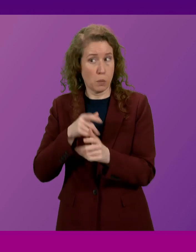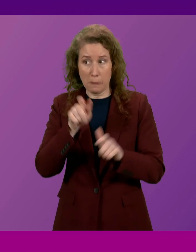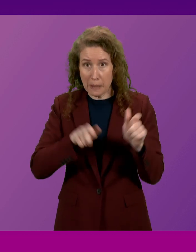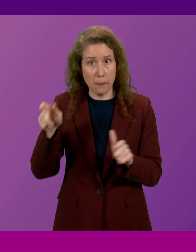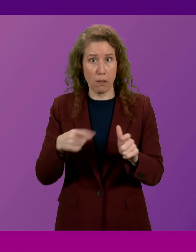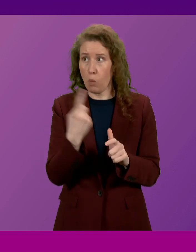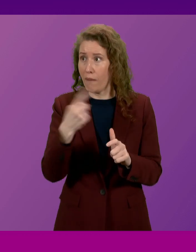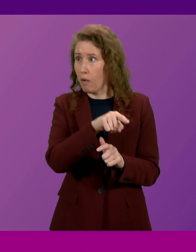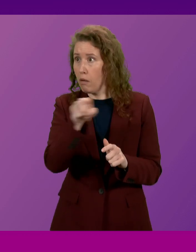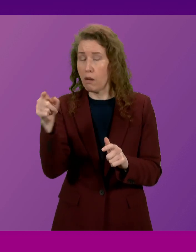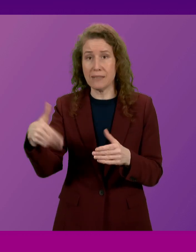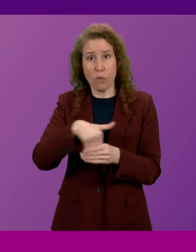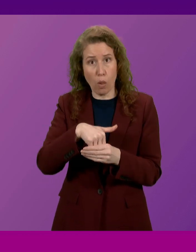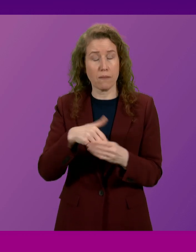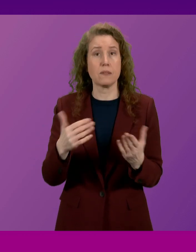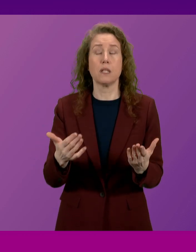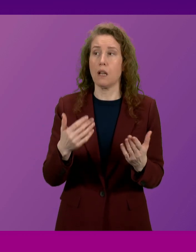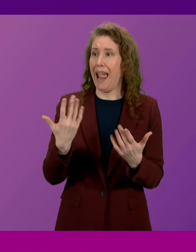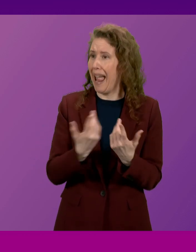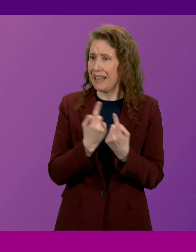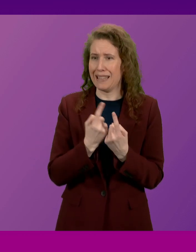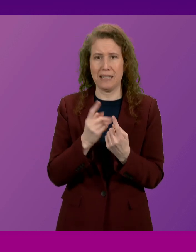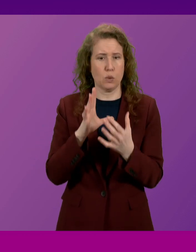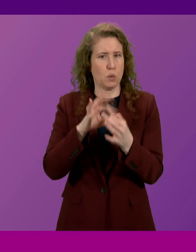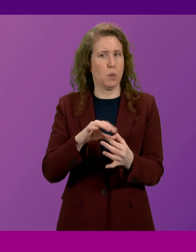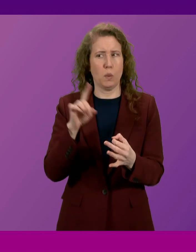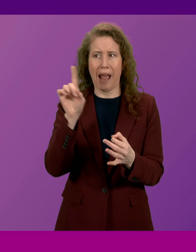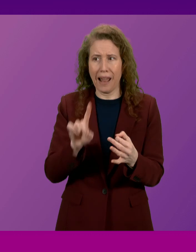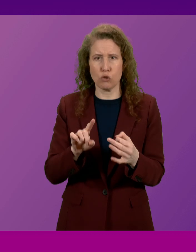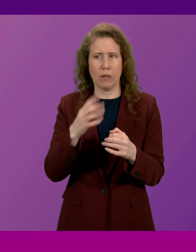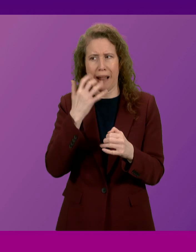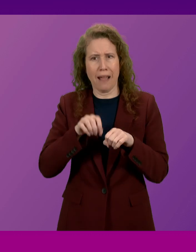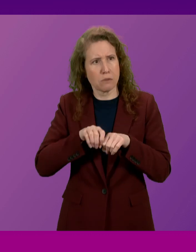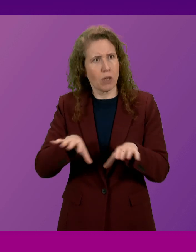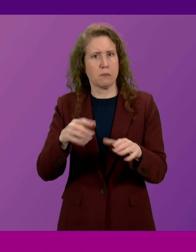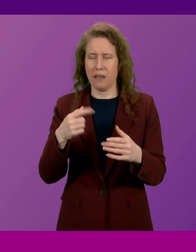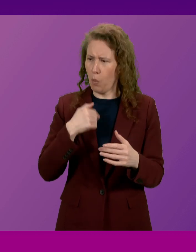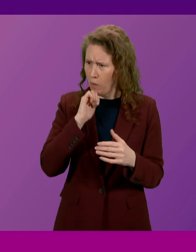parties on issues related to energy transmission, and that will continue under my leadership.